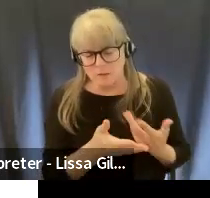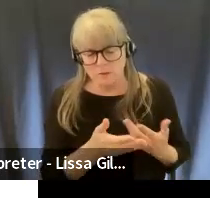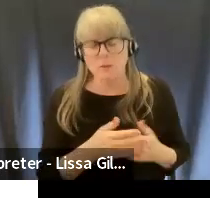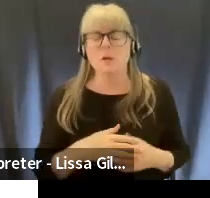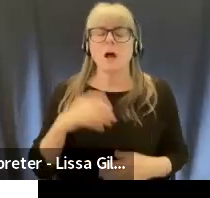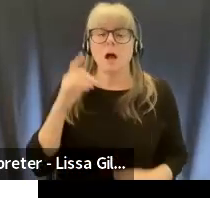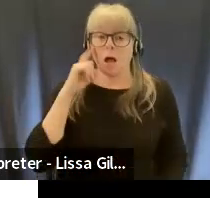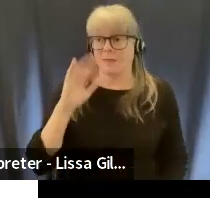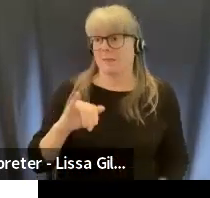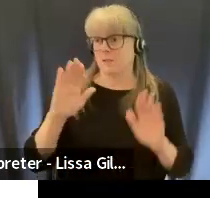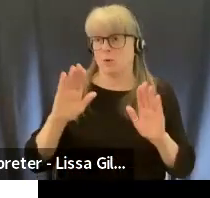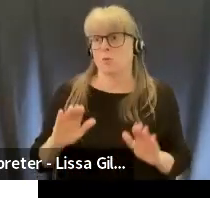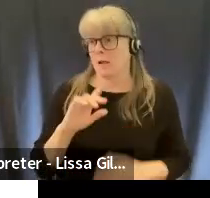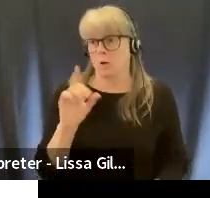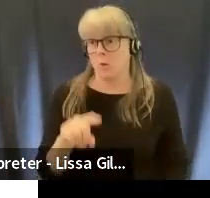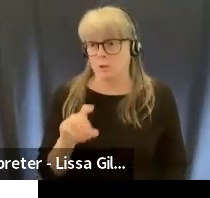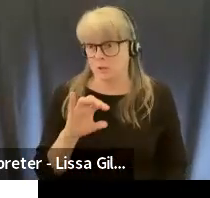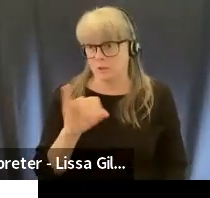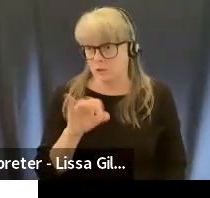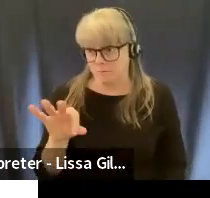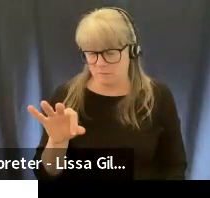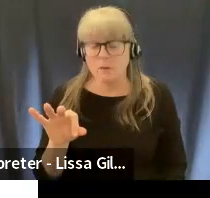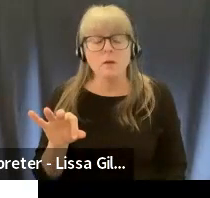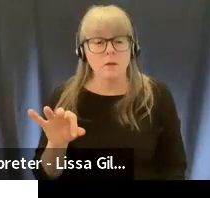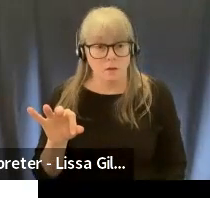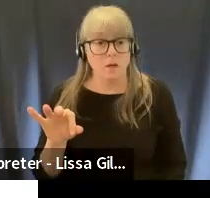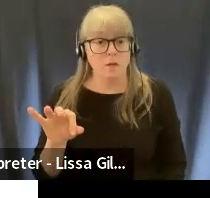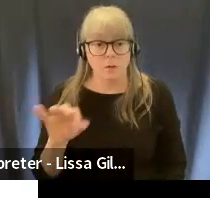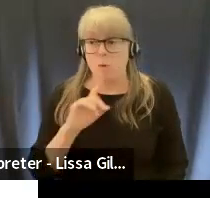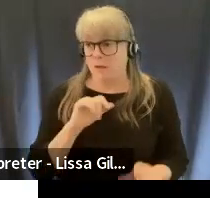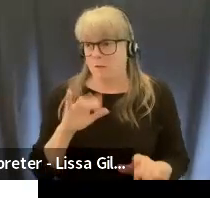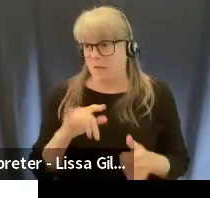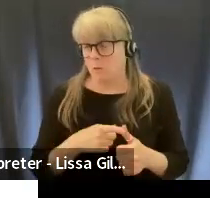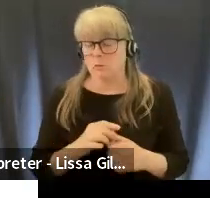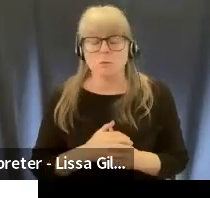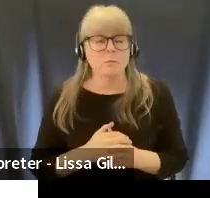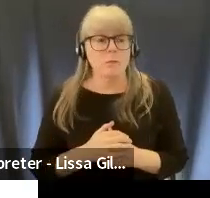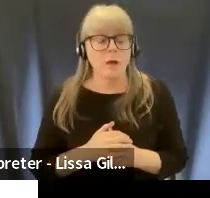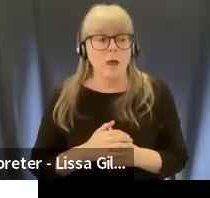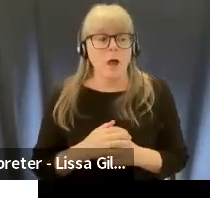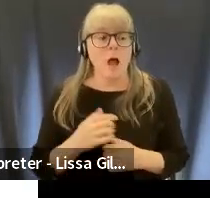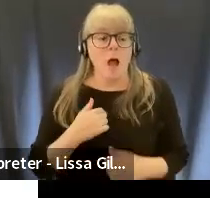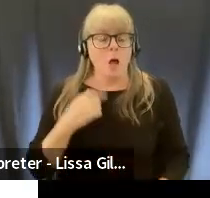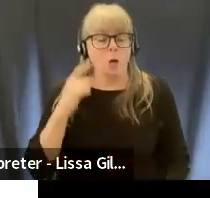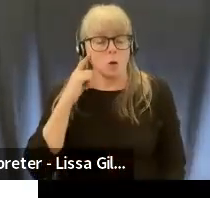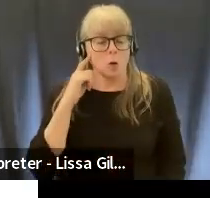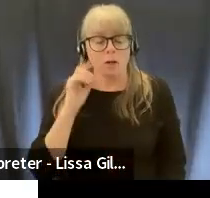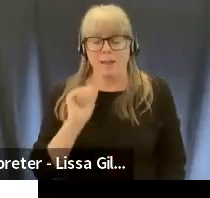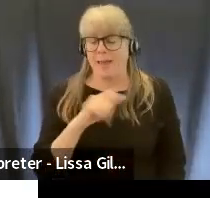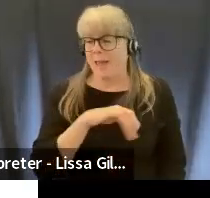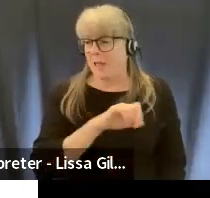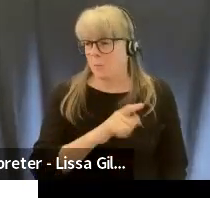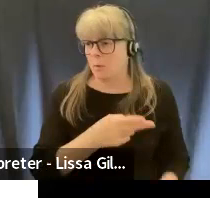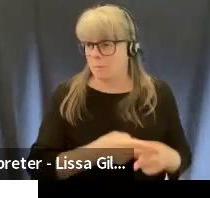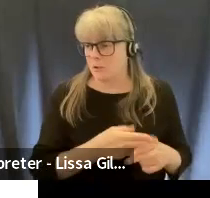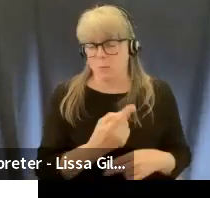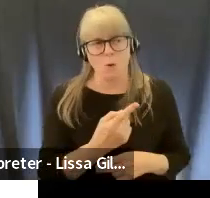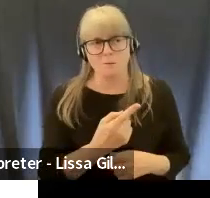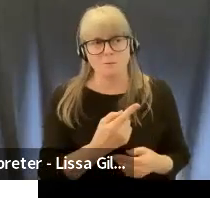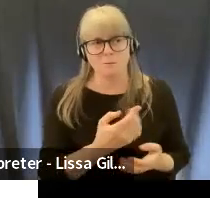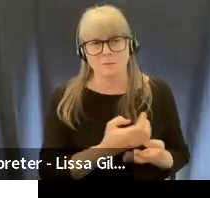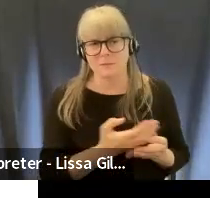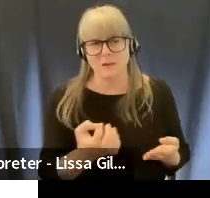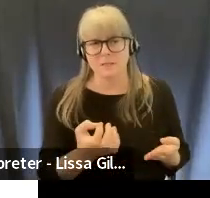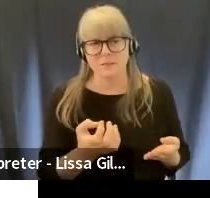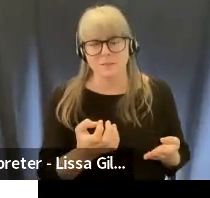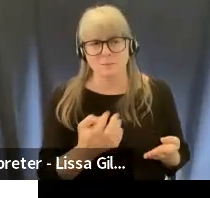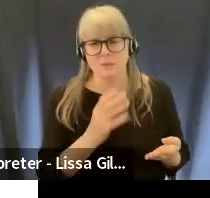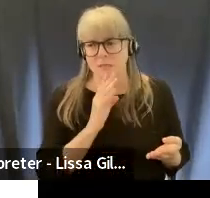I heard April mentioned as one of the devices, or mentioned about a speech generating device.